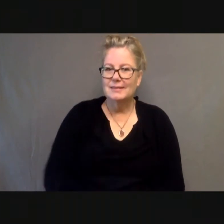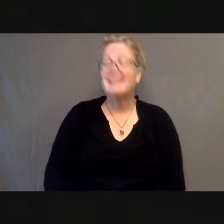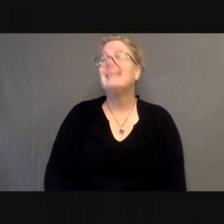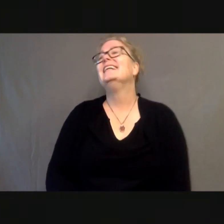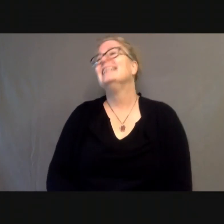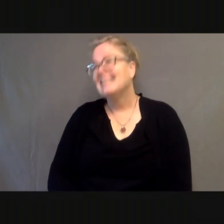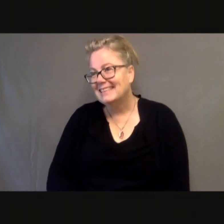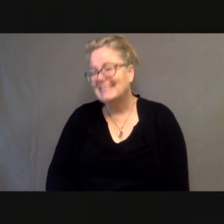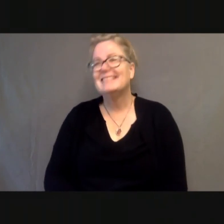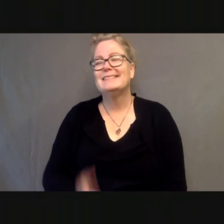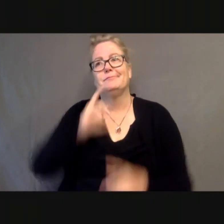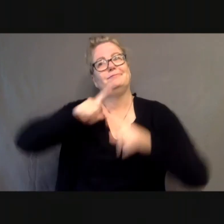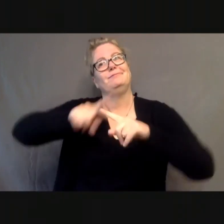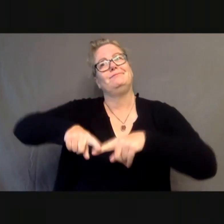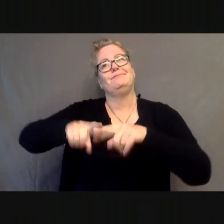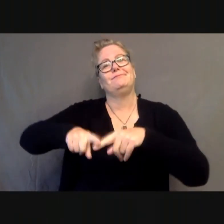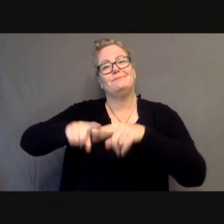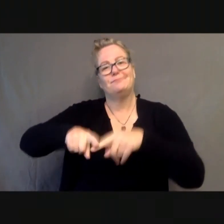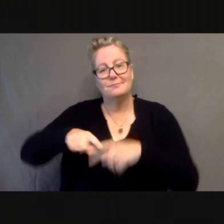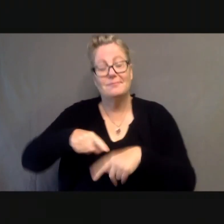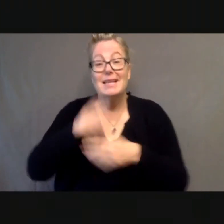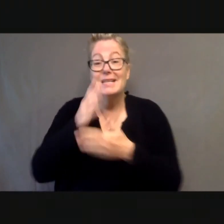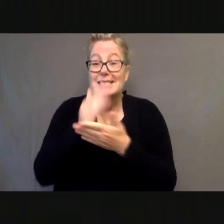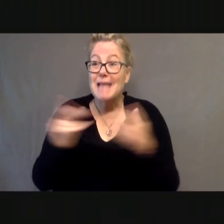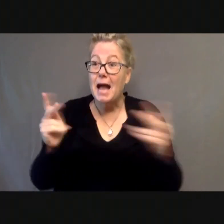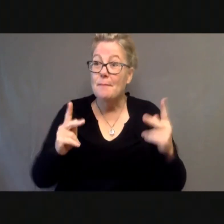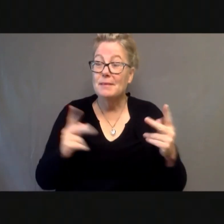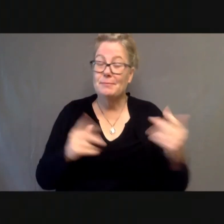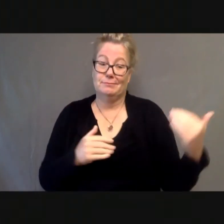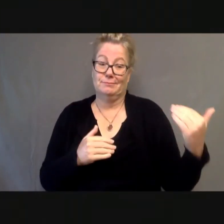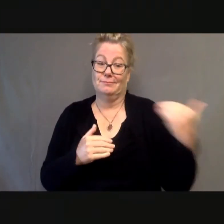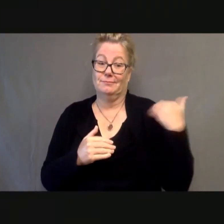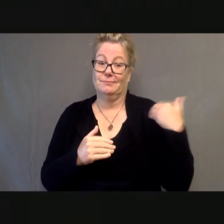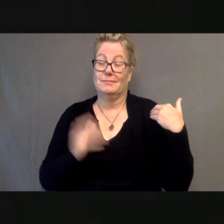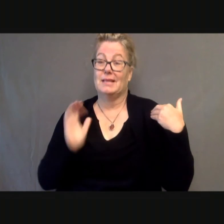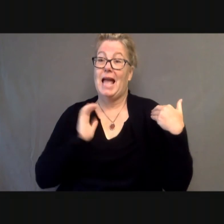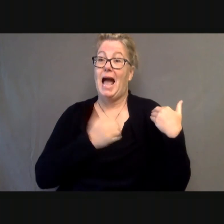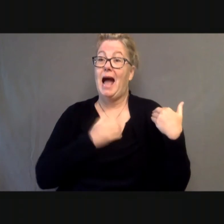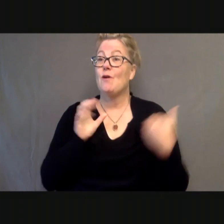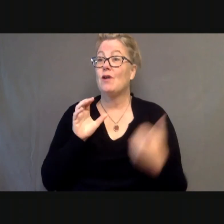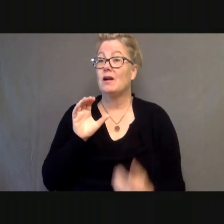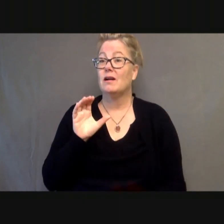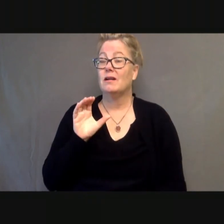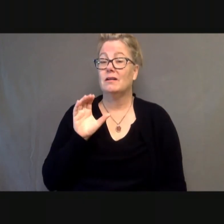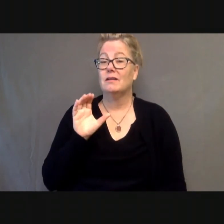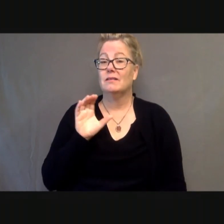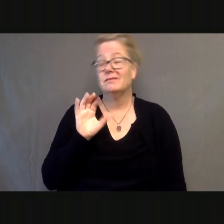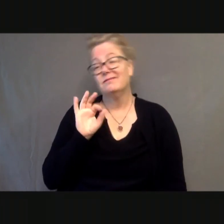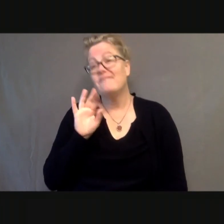firm before they apply for MCAT accommodations, before they apply for SAT accommodations,